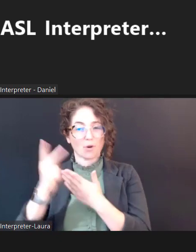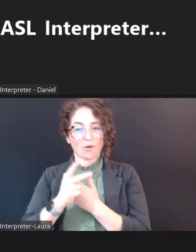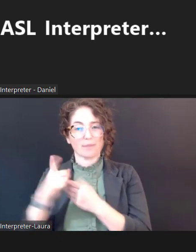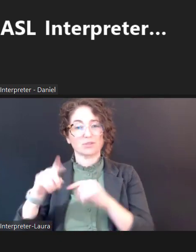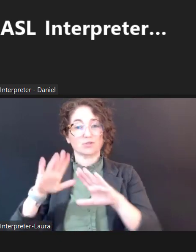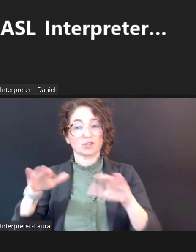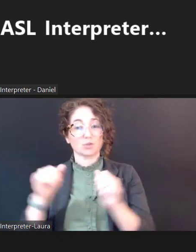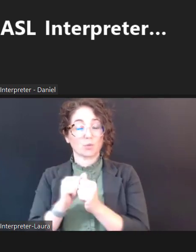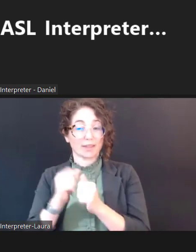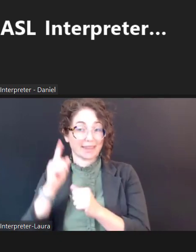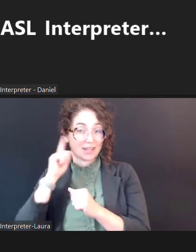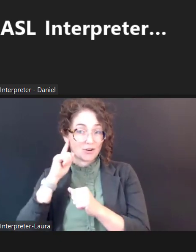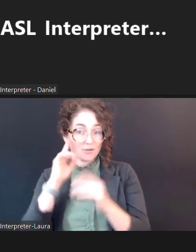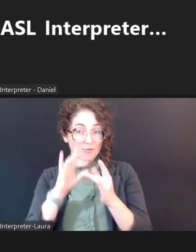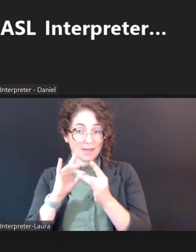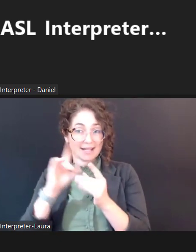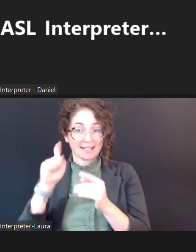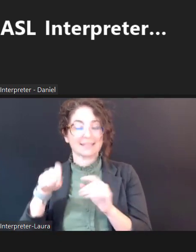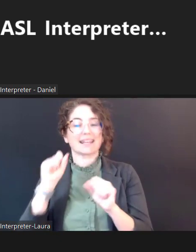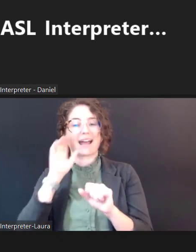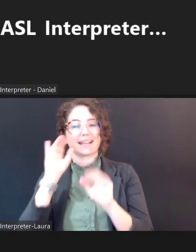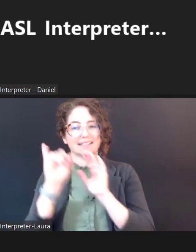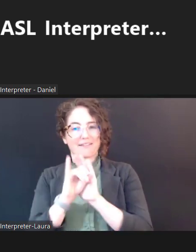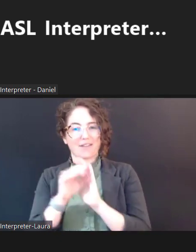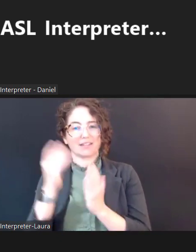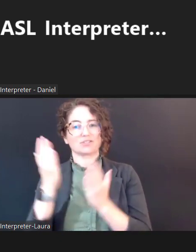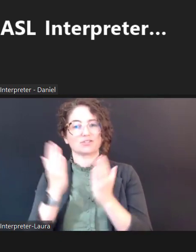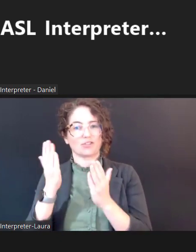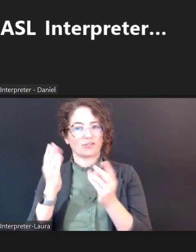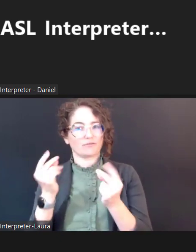William Eiserman: We always like to start here.